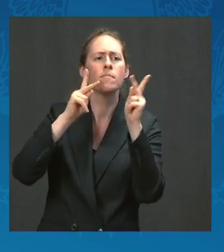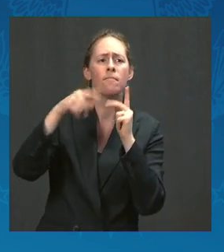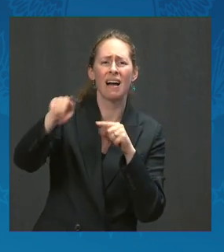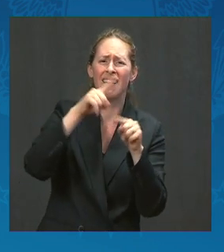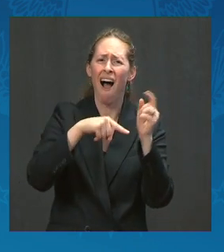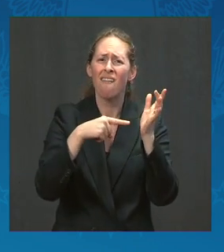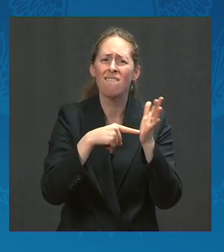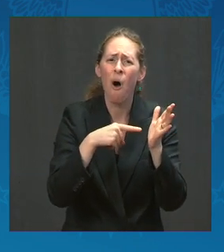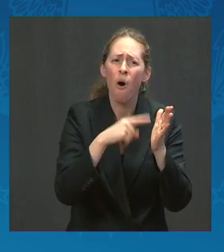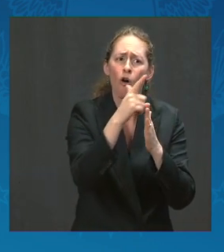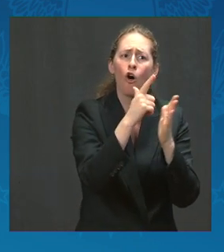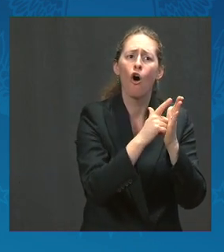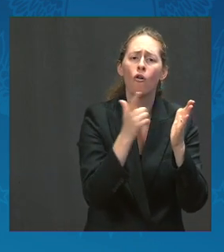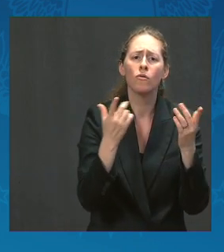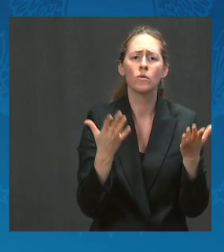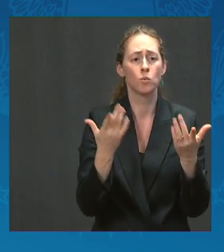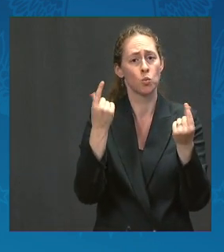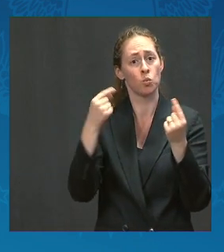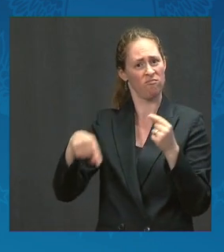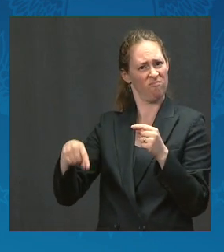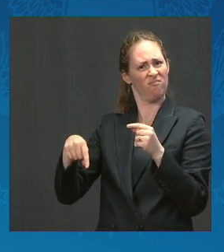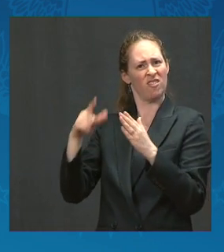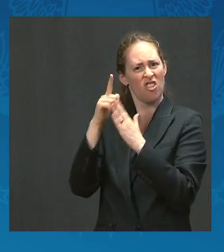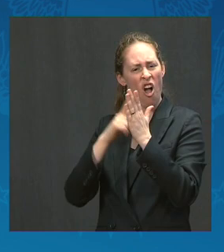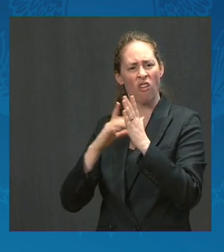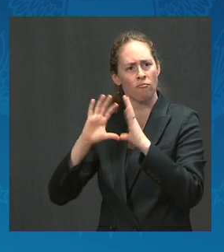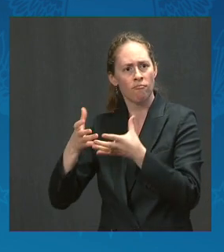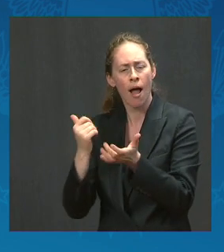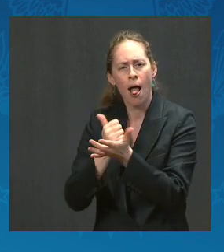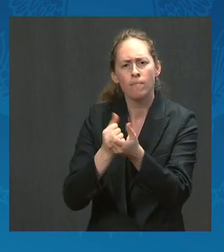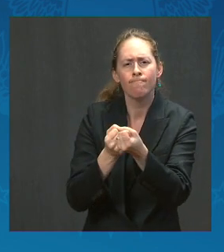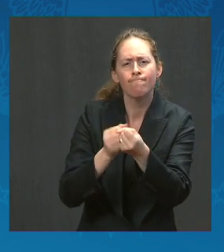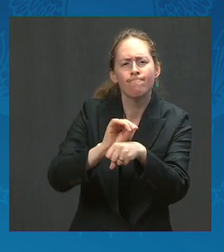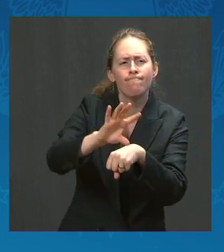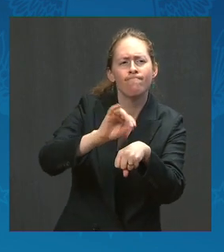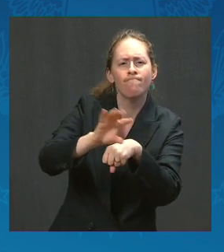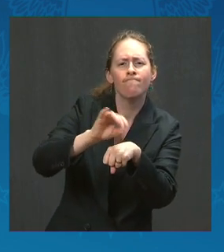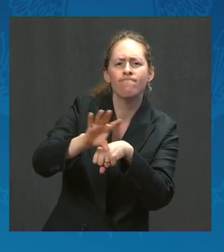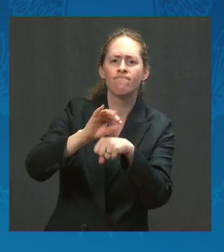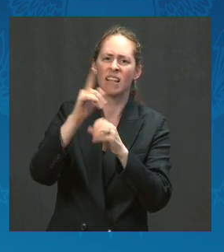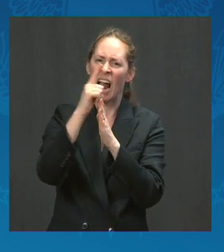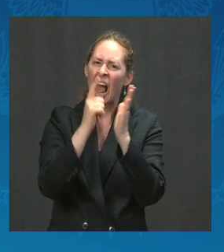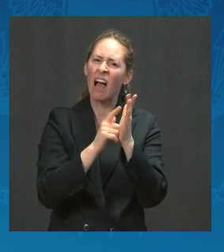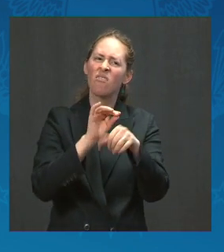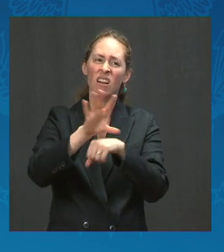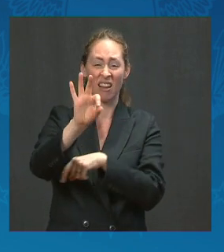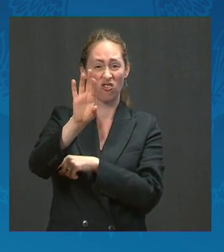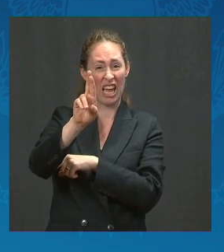this organization set up free legal clinics and offered pro bono services.